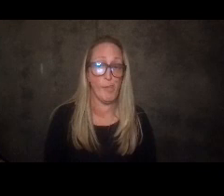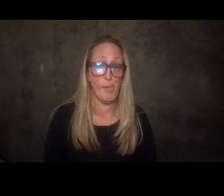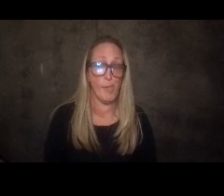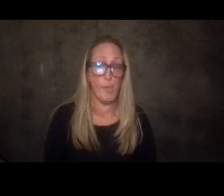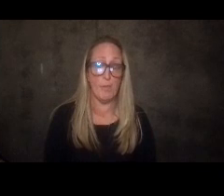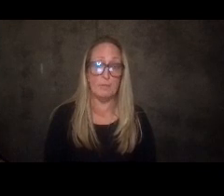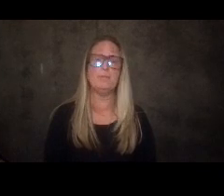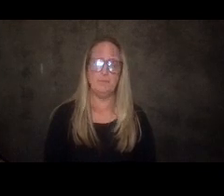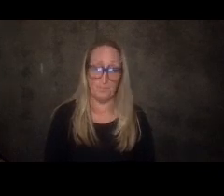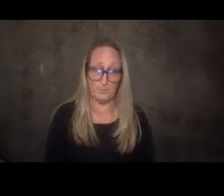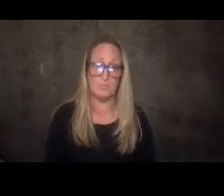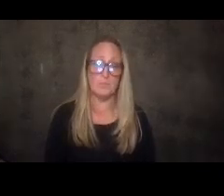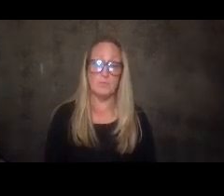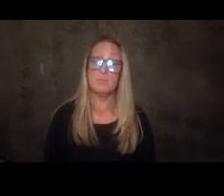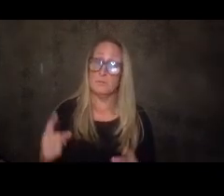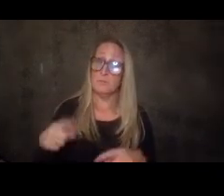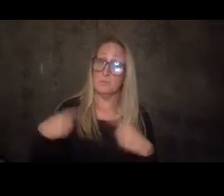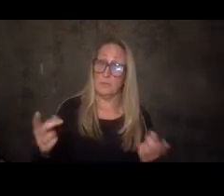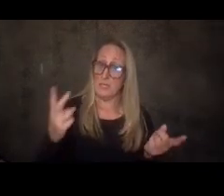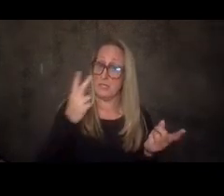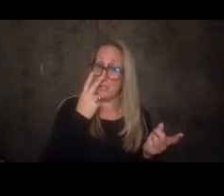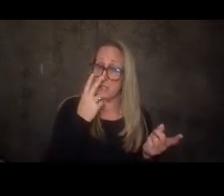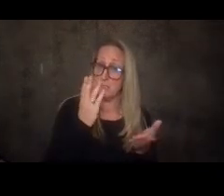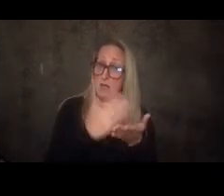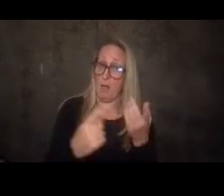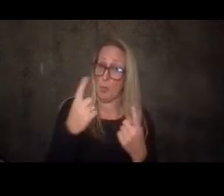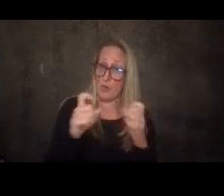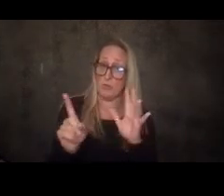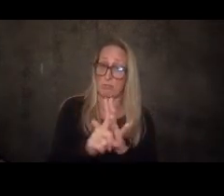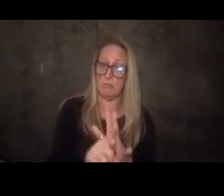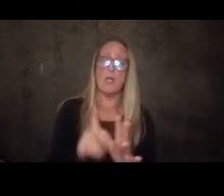Alright, so far I do see that there are some questions actually, so let me pause for a